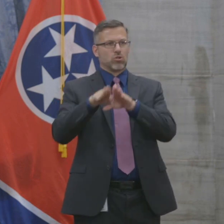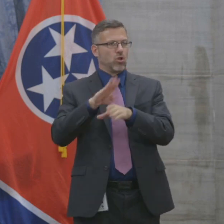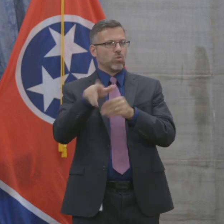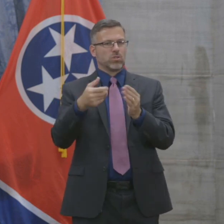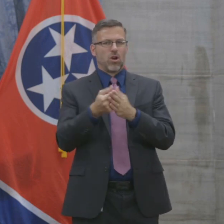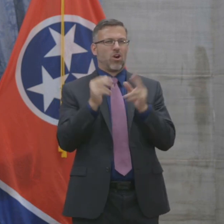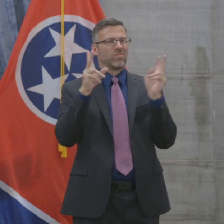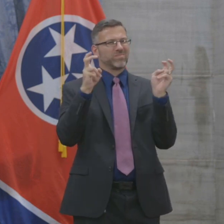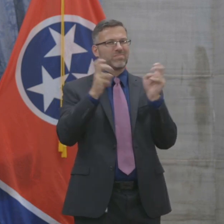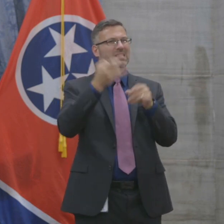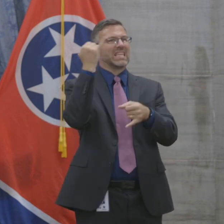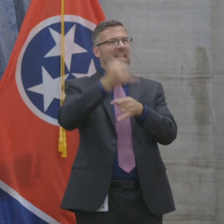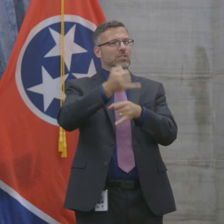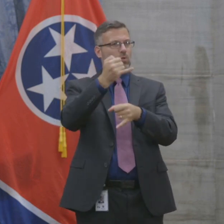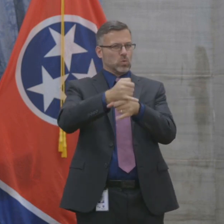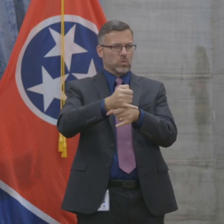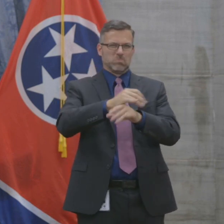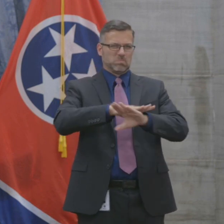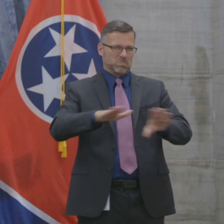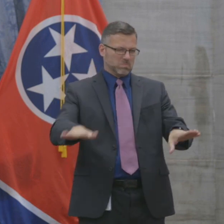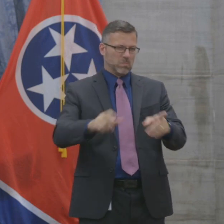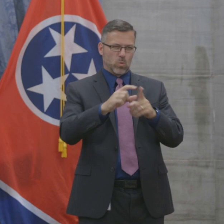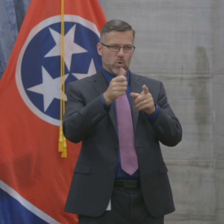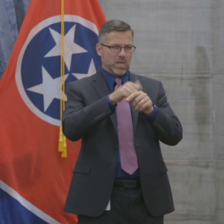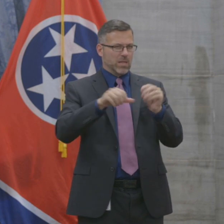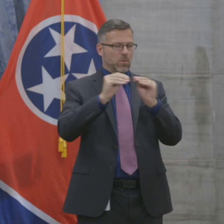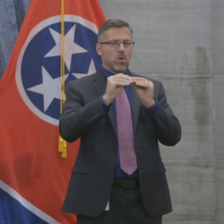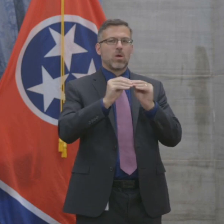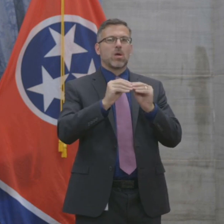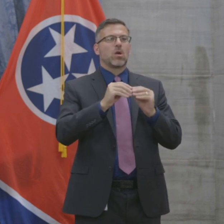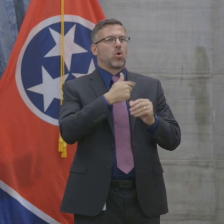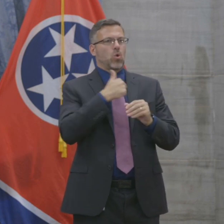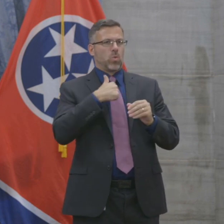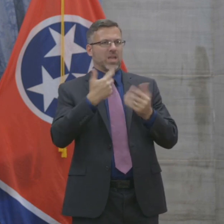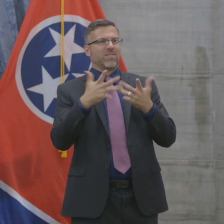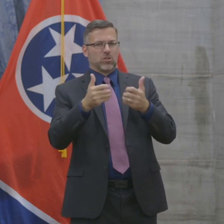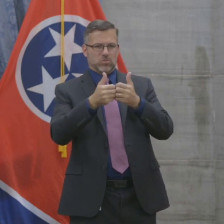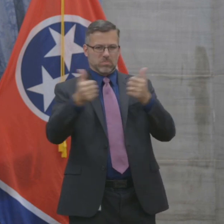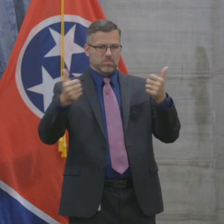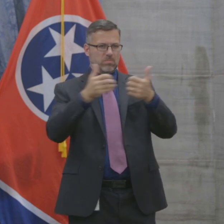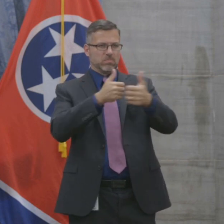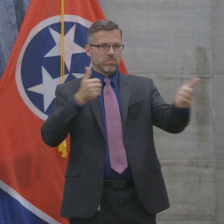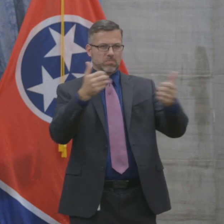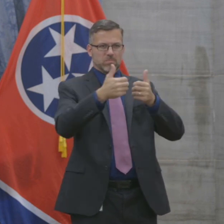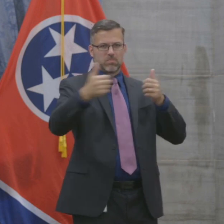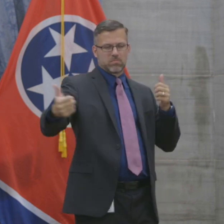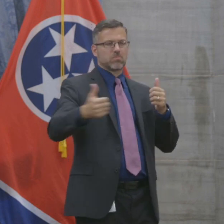for the very first time be able to make their own decisions. I think it's important to note here as well we've shared these